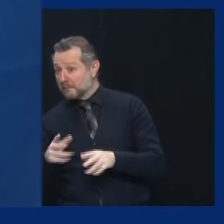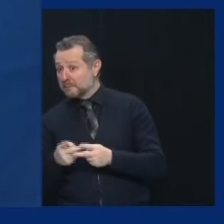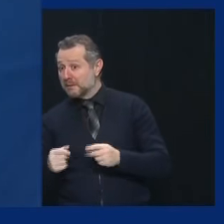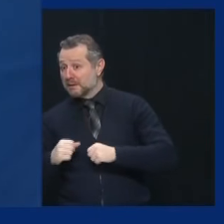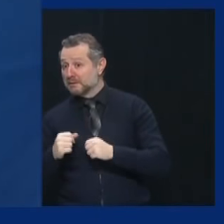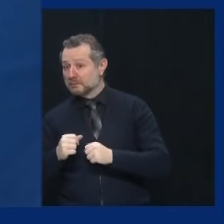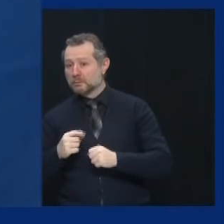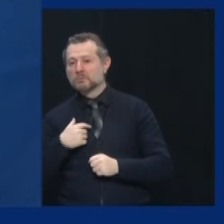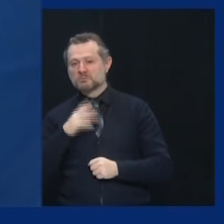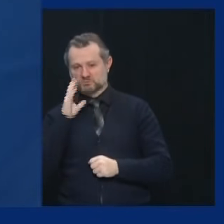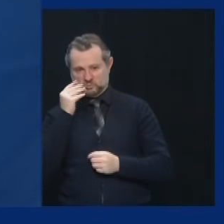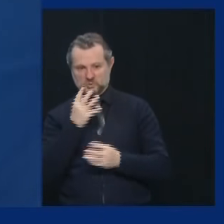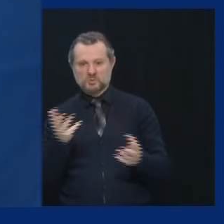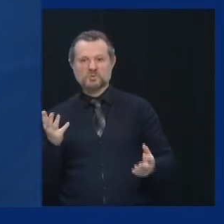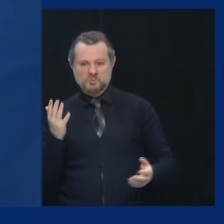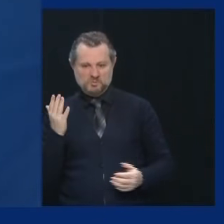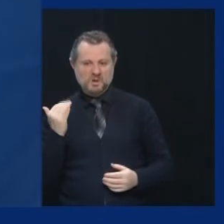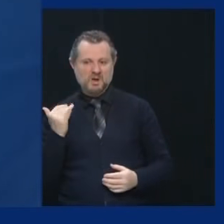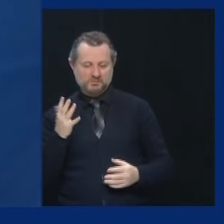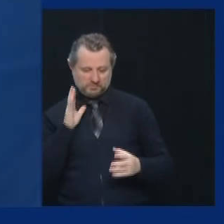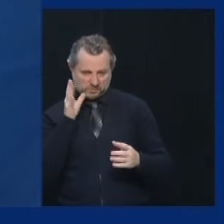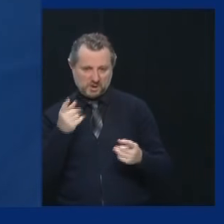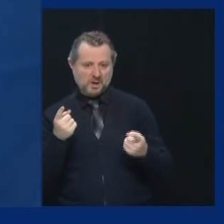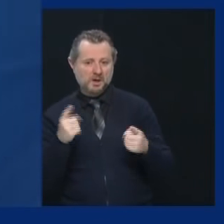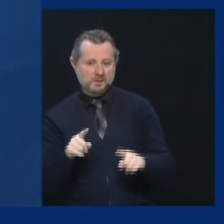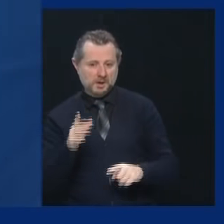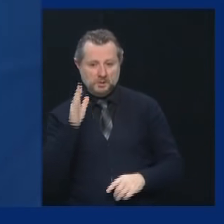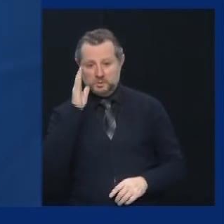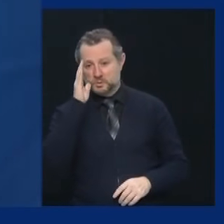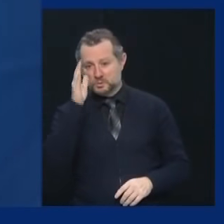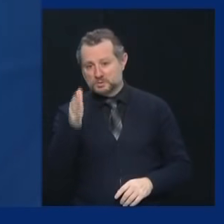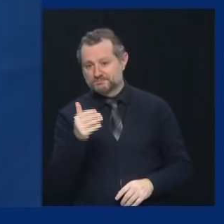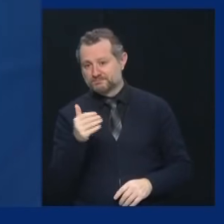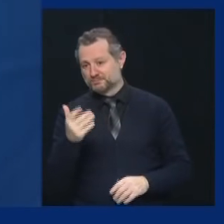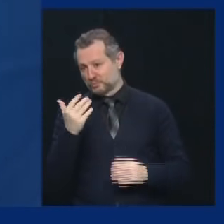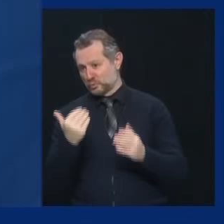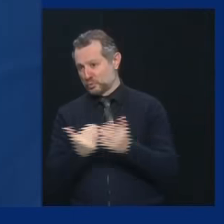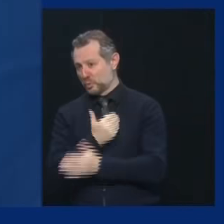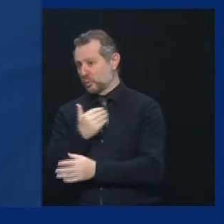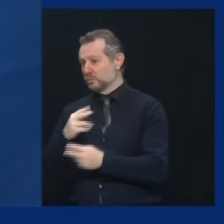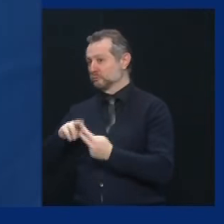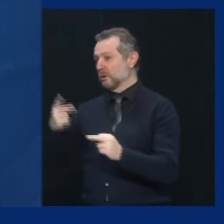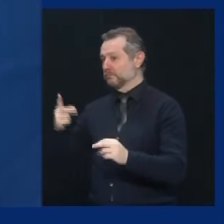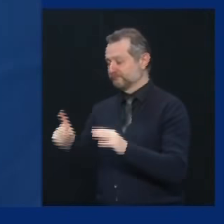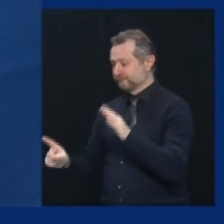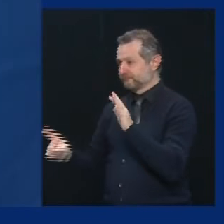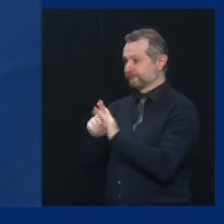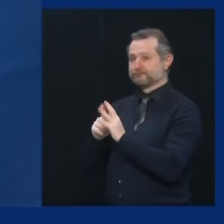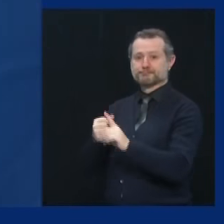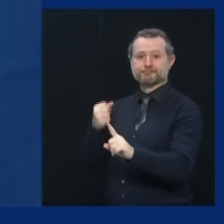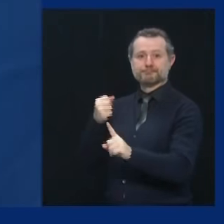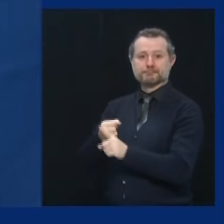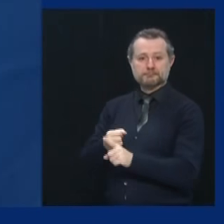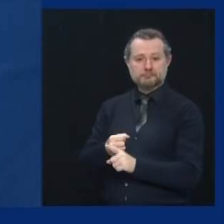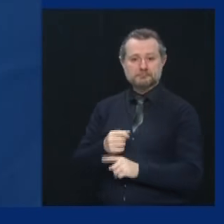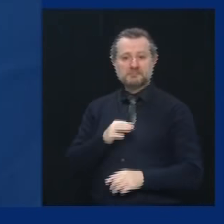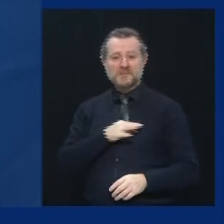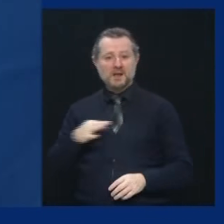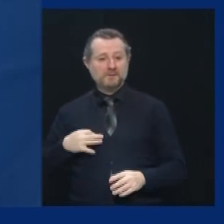THE REMAINING YELLOW ZONE TWO IN THE BRONX, ONE IN WASHINGTON HEIGHTS AND ONE IN QUEEN AND ONE